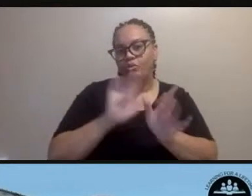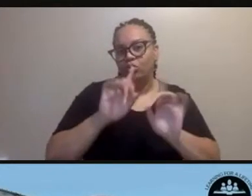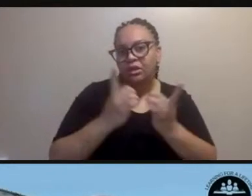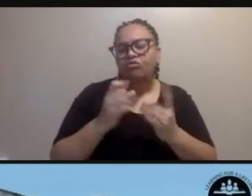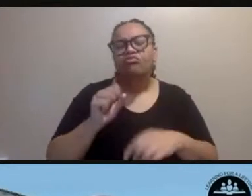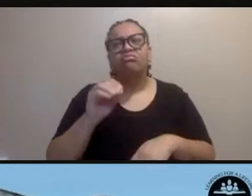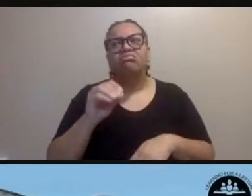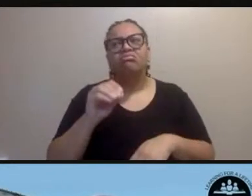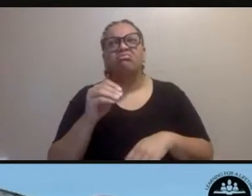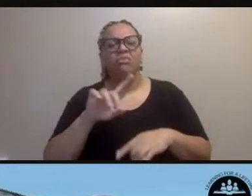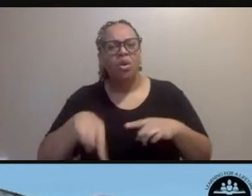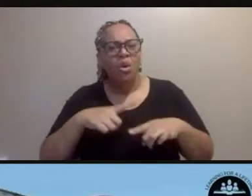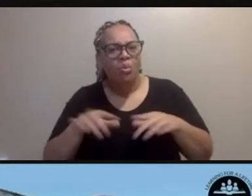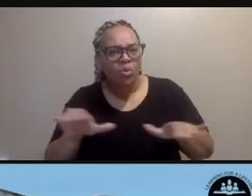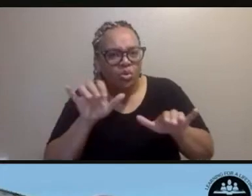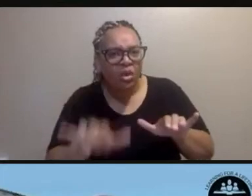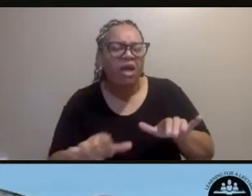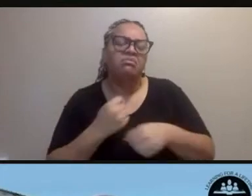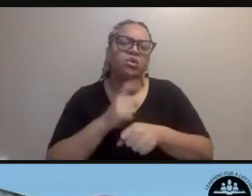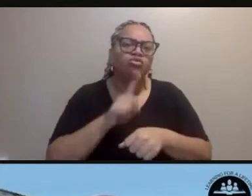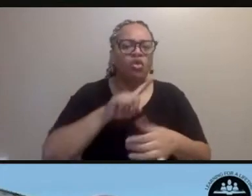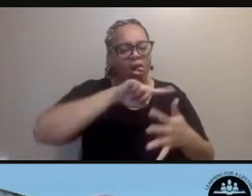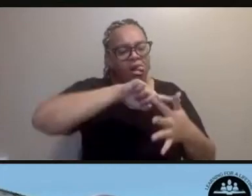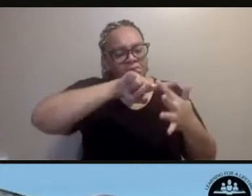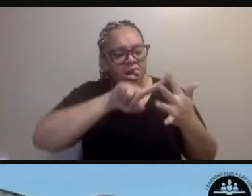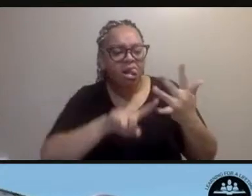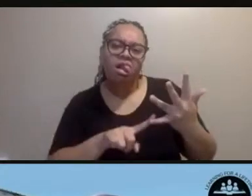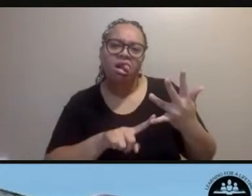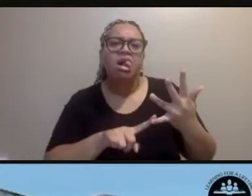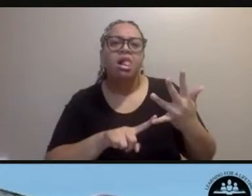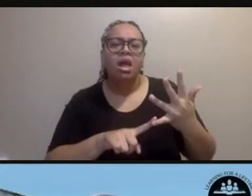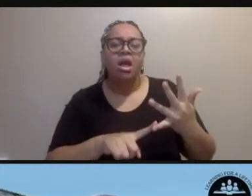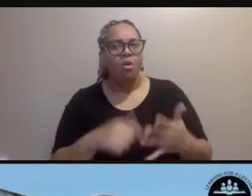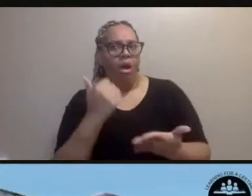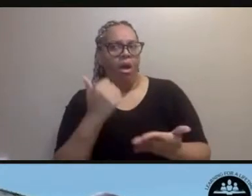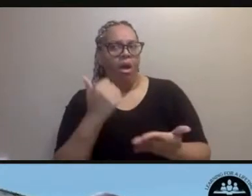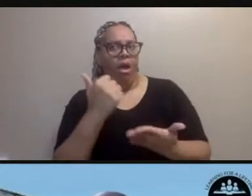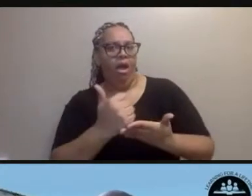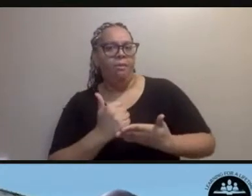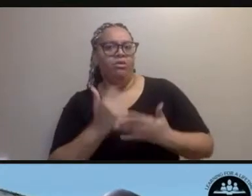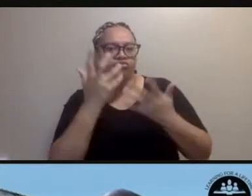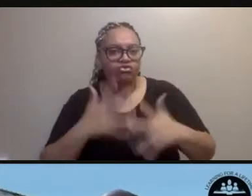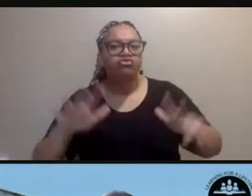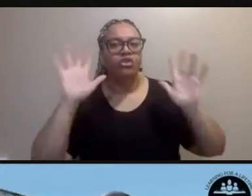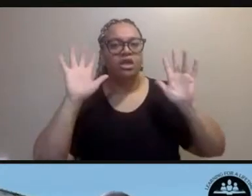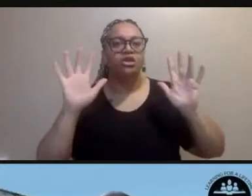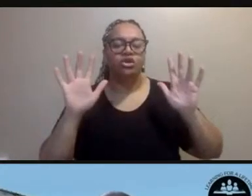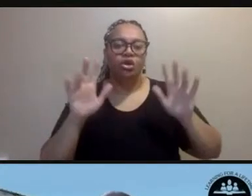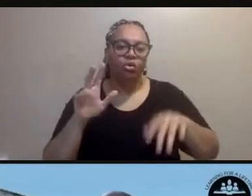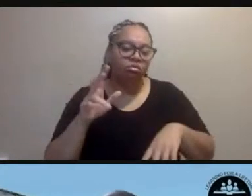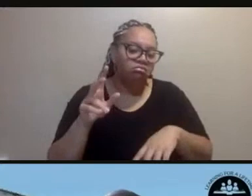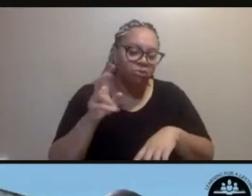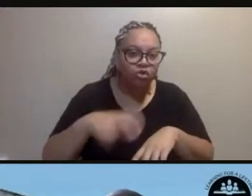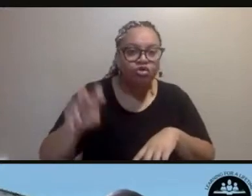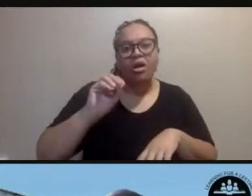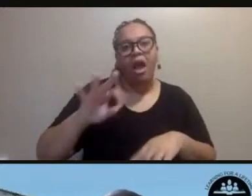WHAT'S THE RIGHT ENGINEER FOR THIS SCHOOL DISTRICT AND THEN I